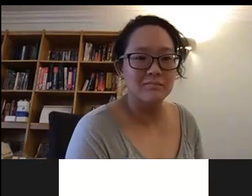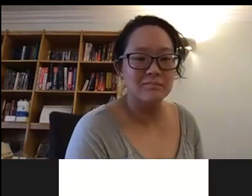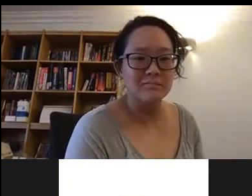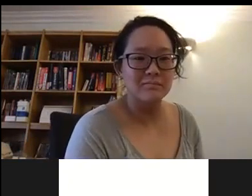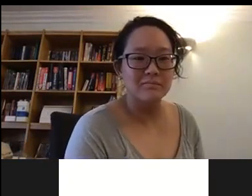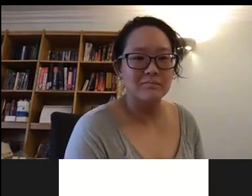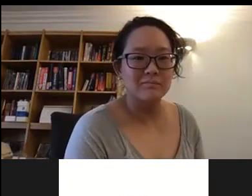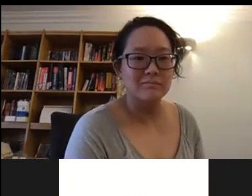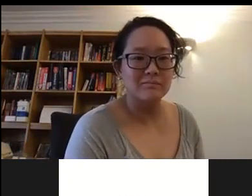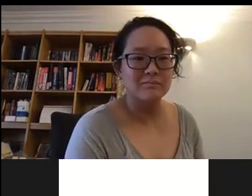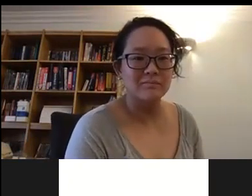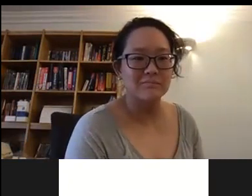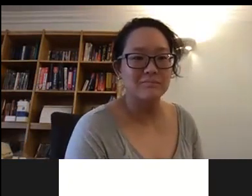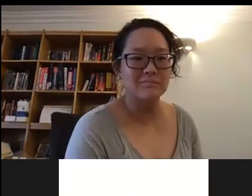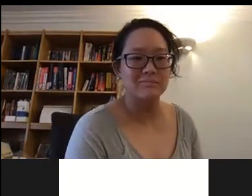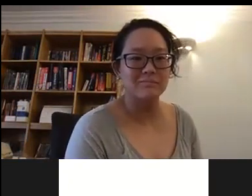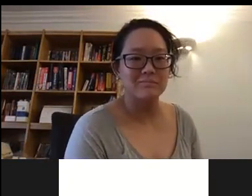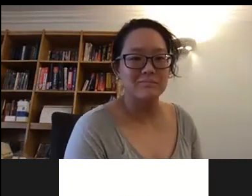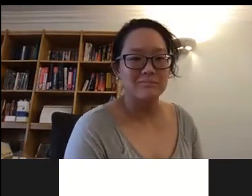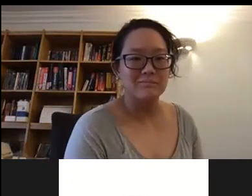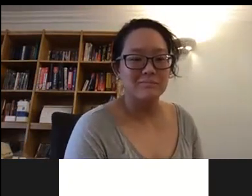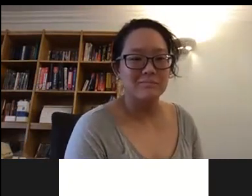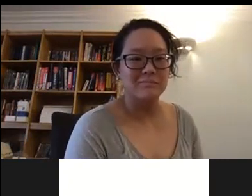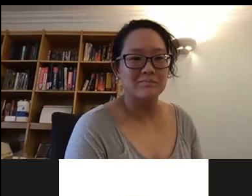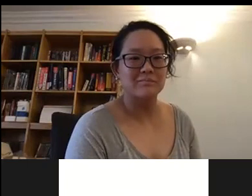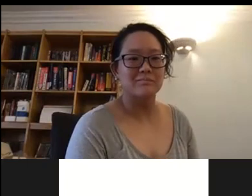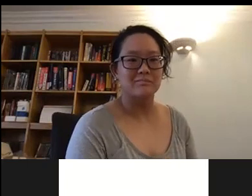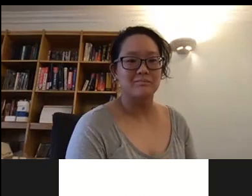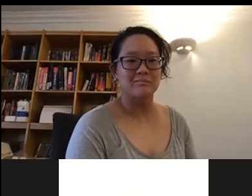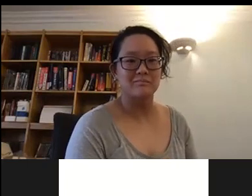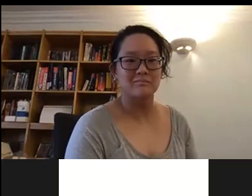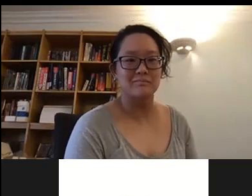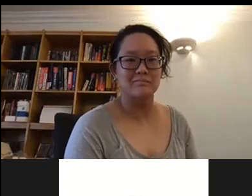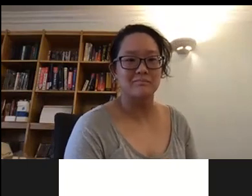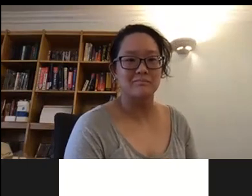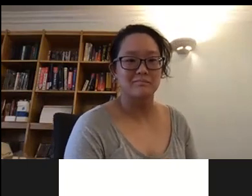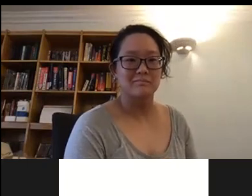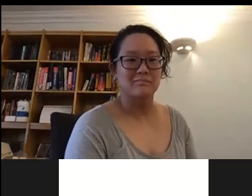in terms of information access? -- so we have Italy. How has the US been comparing to that?